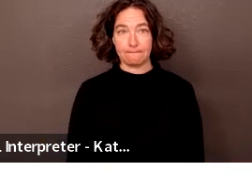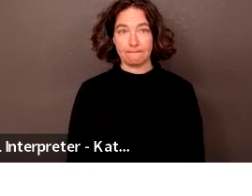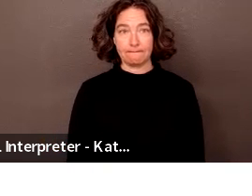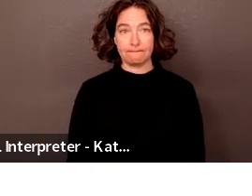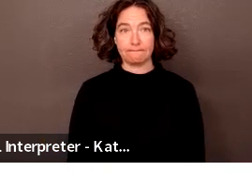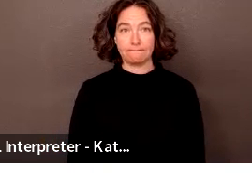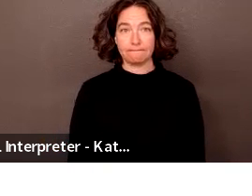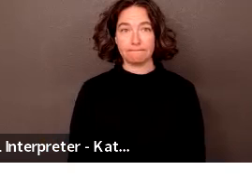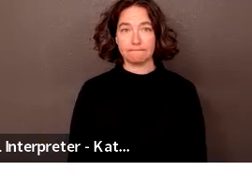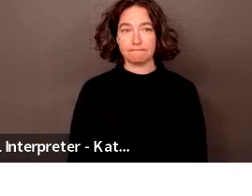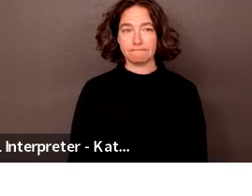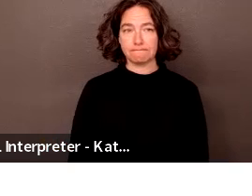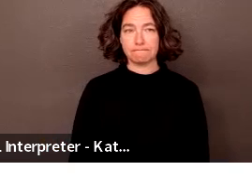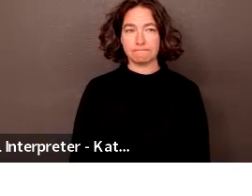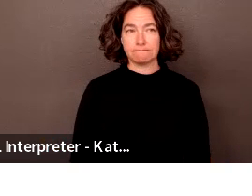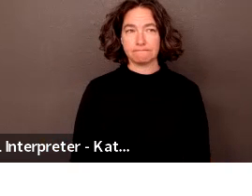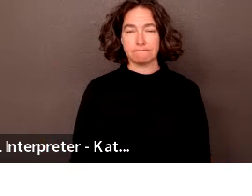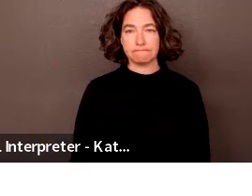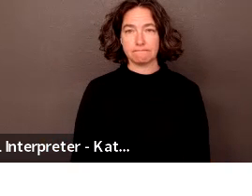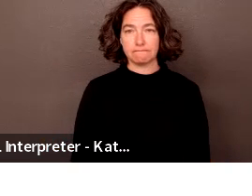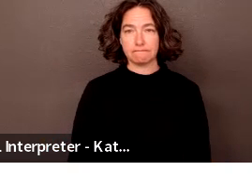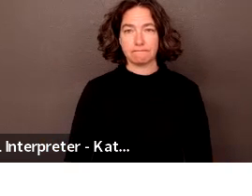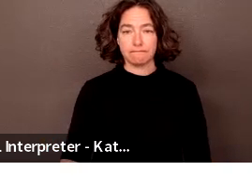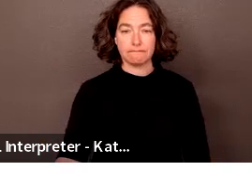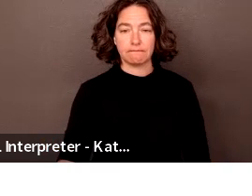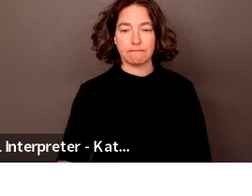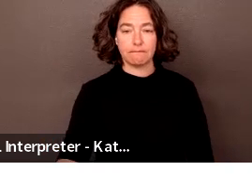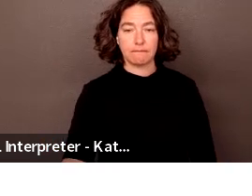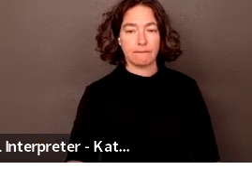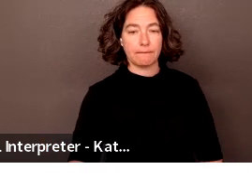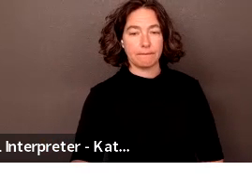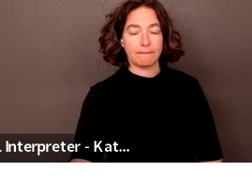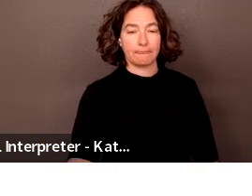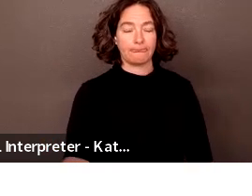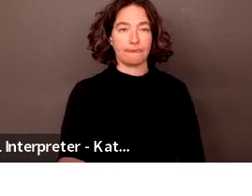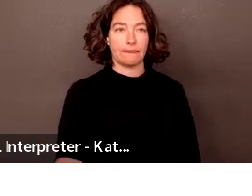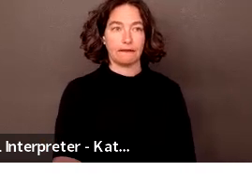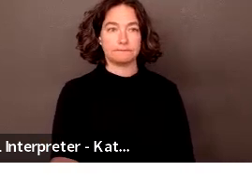Okay, thank you so much for having this. And we can go ahead and start the